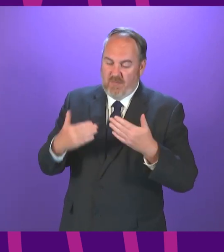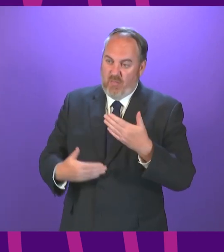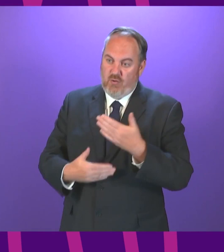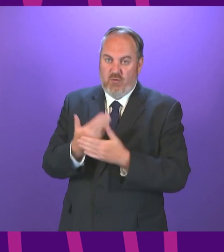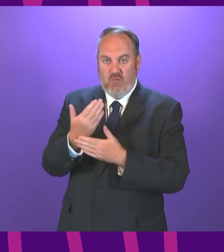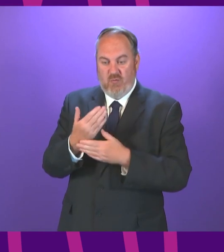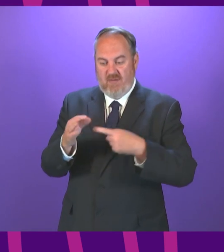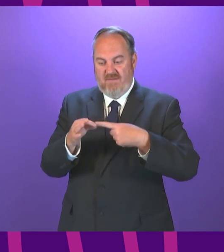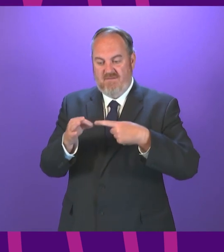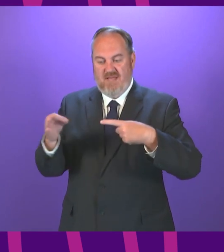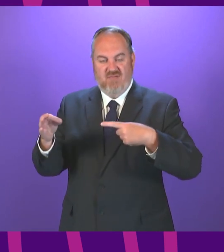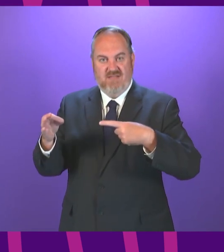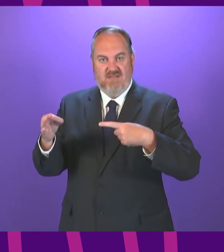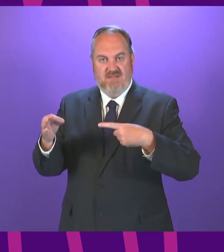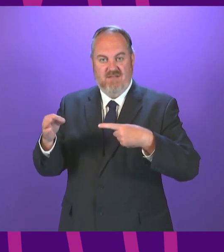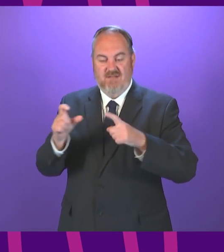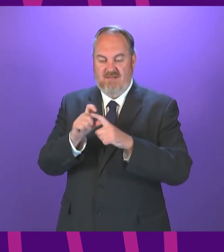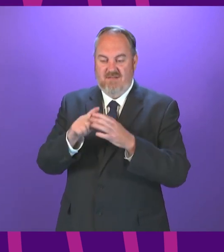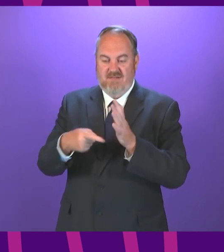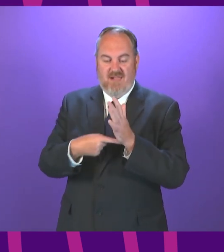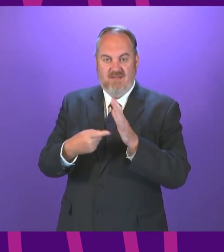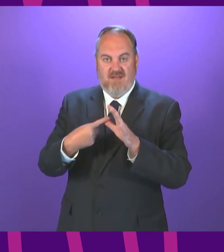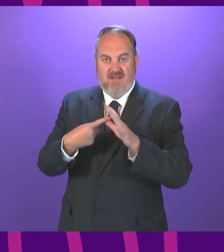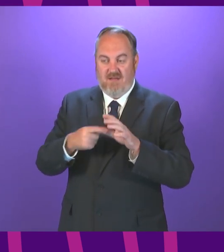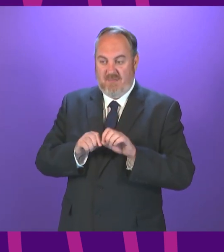very fast-transmitting variant seeding into this country.